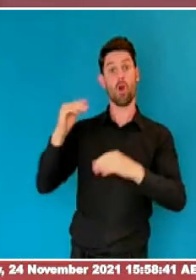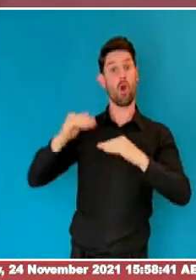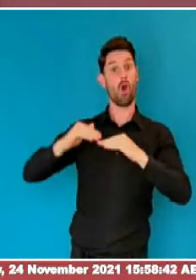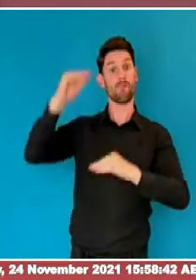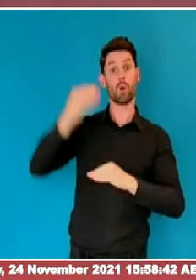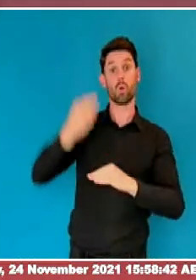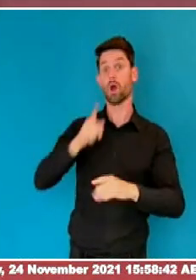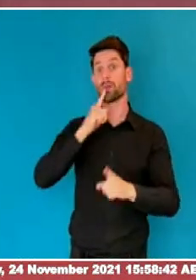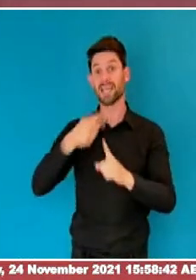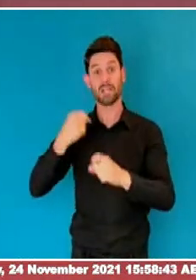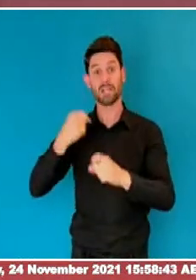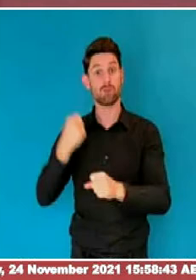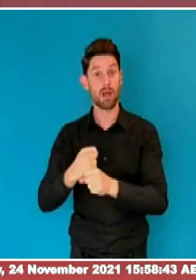do so. So that's the reason.